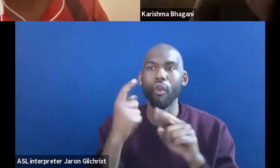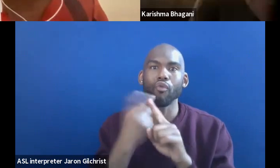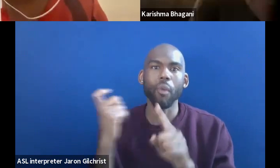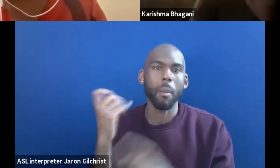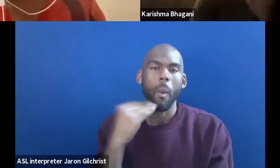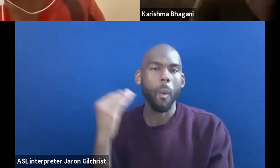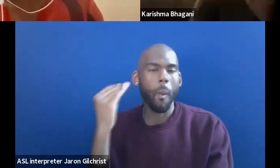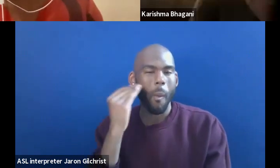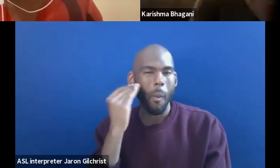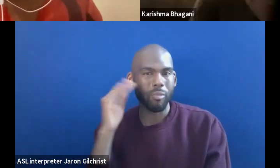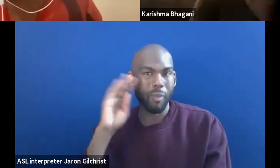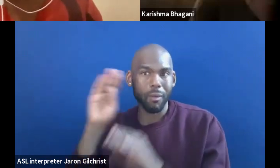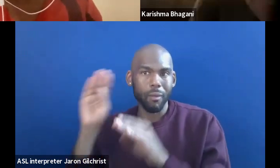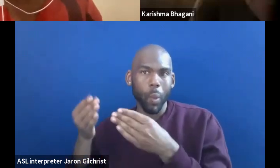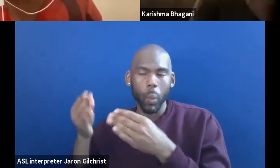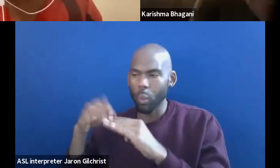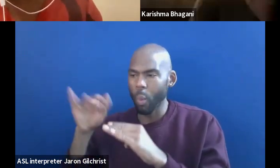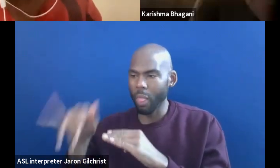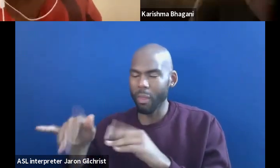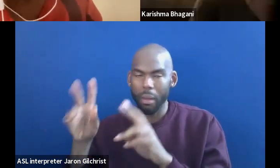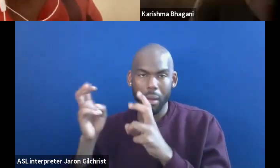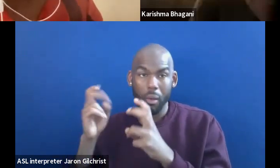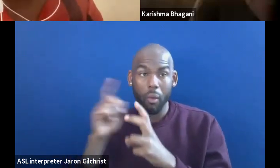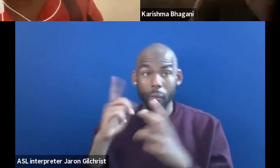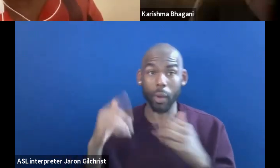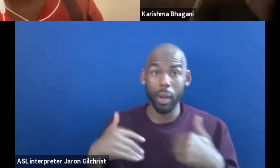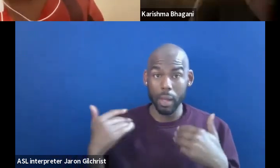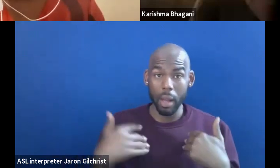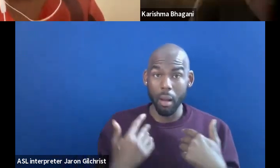So I think for young voices right now